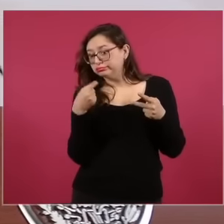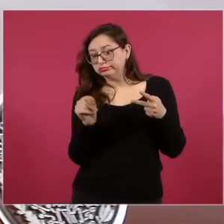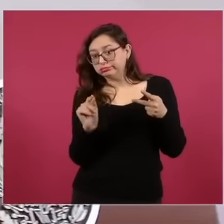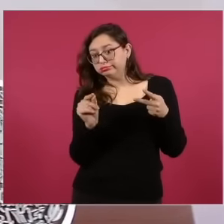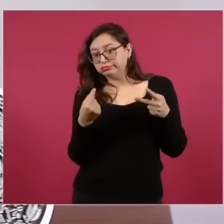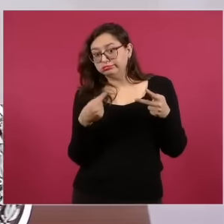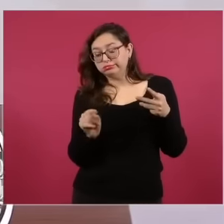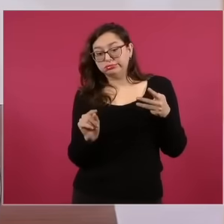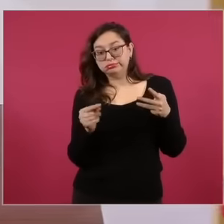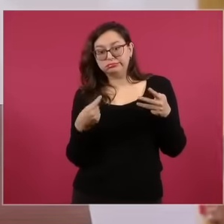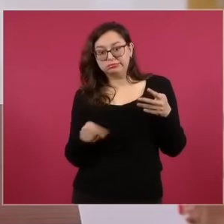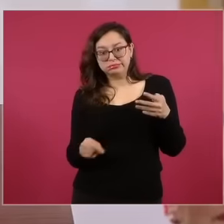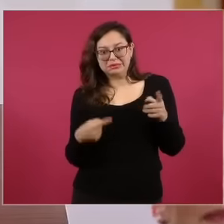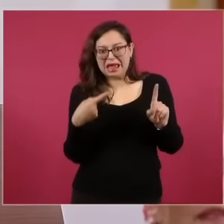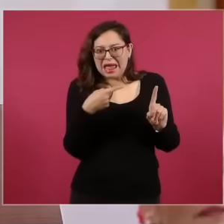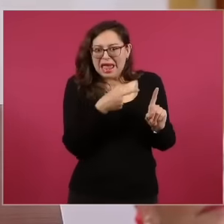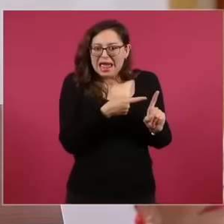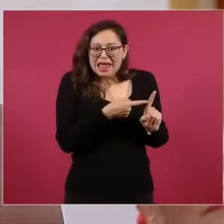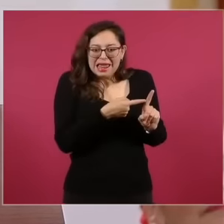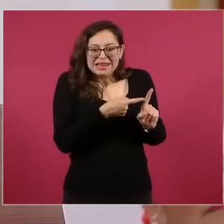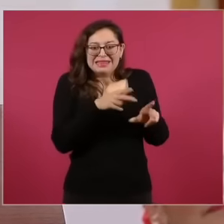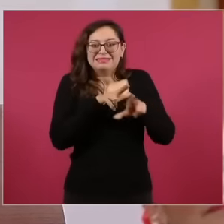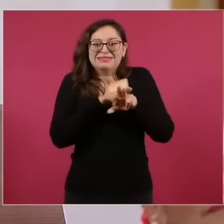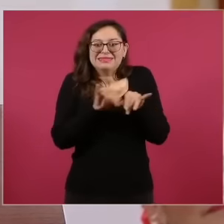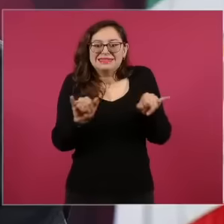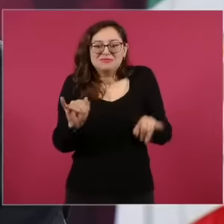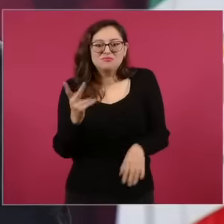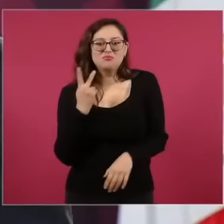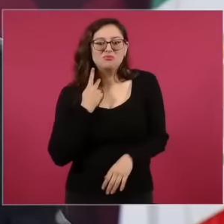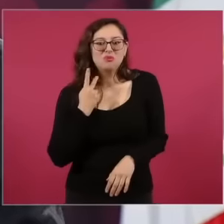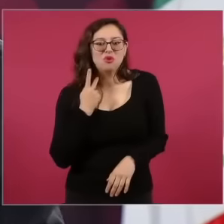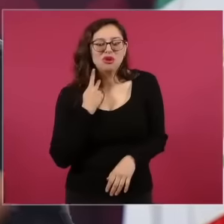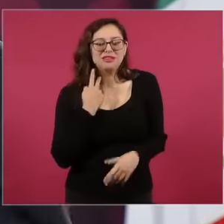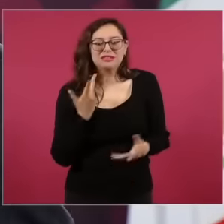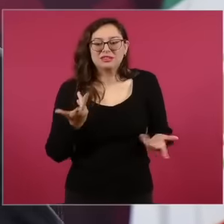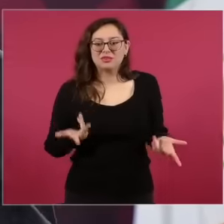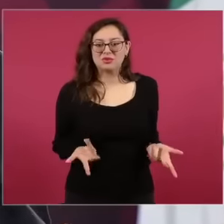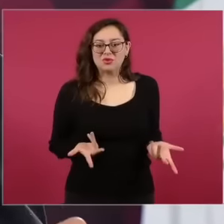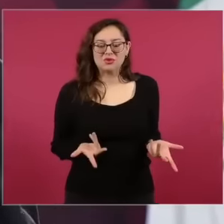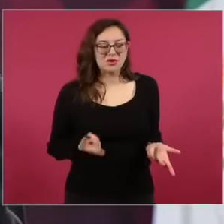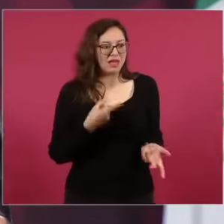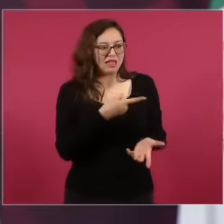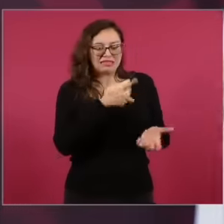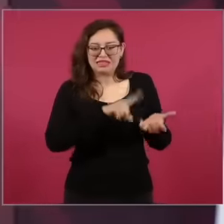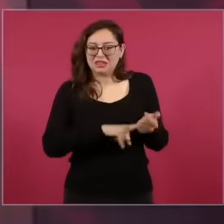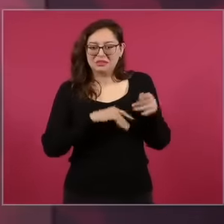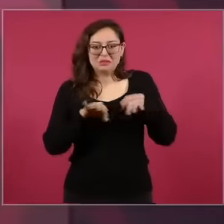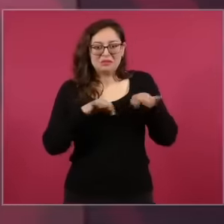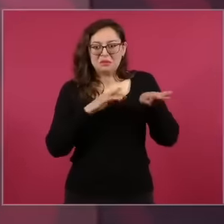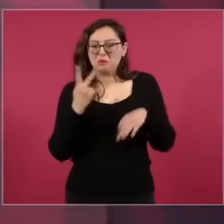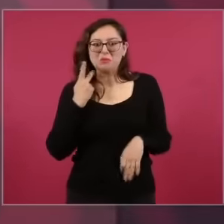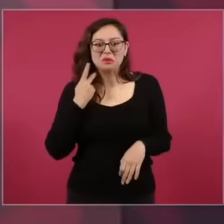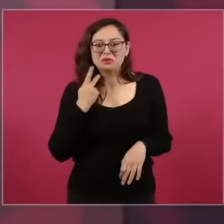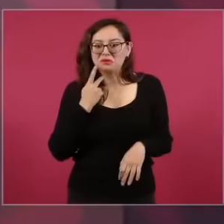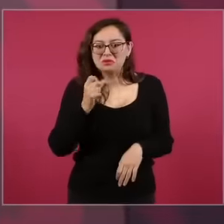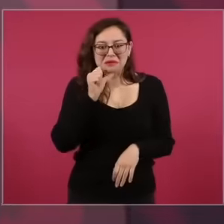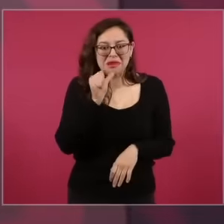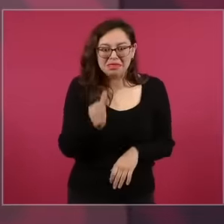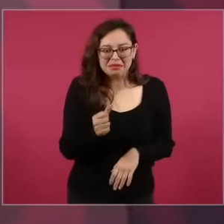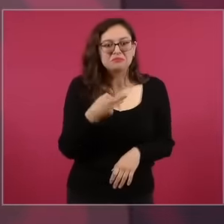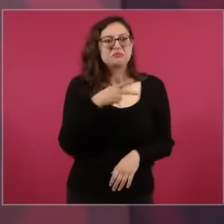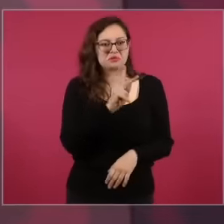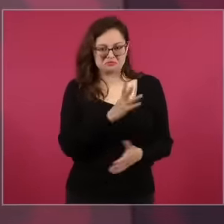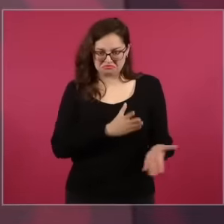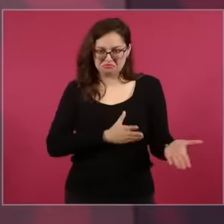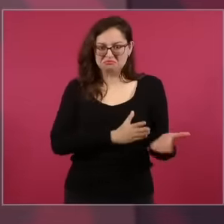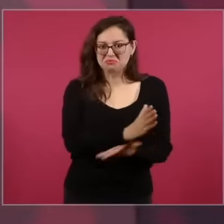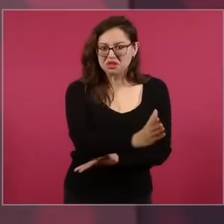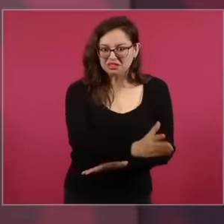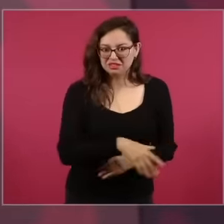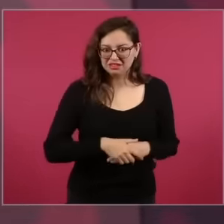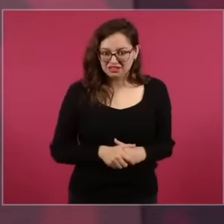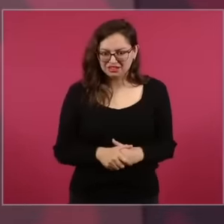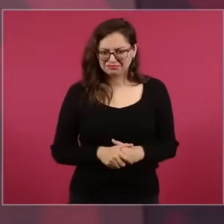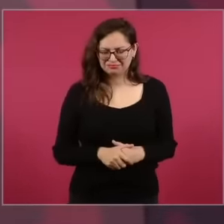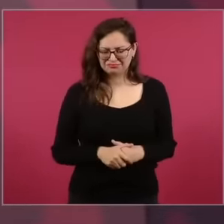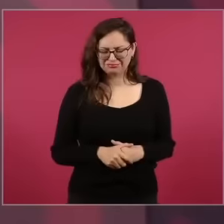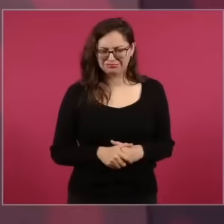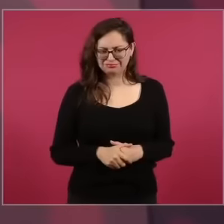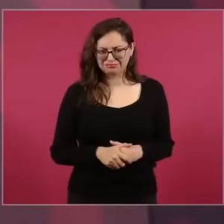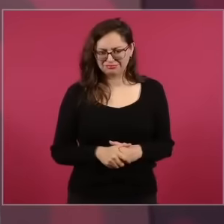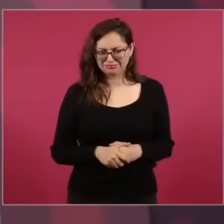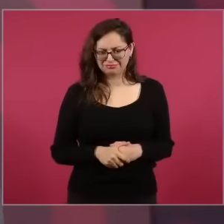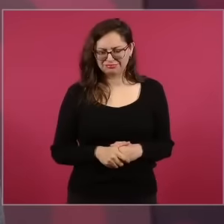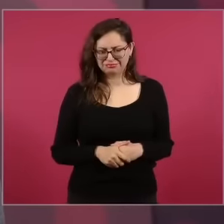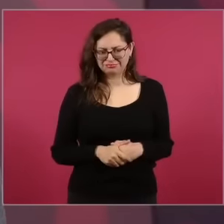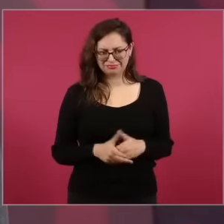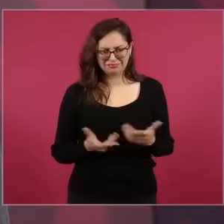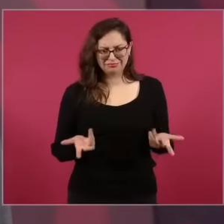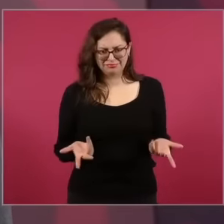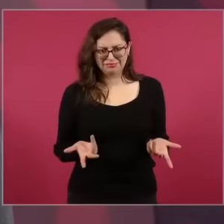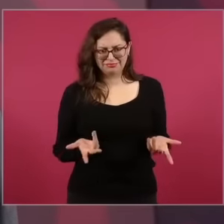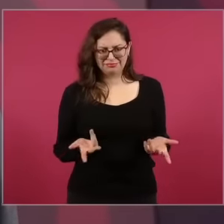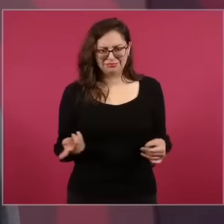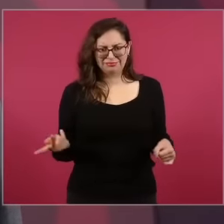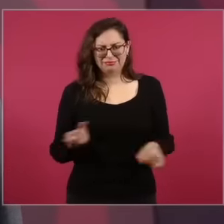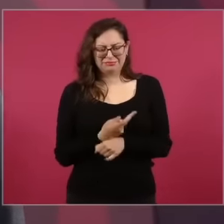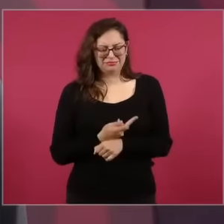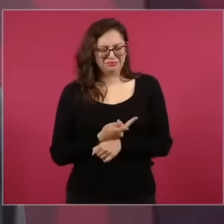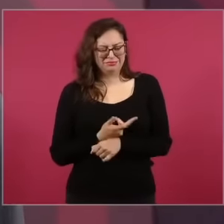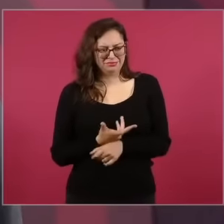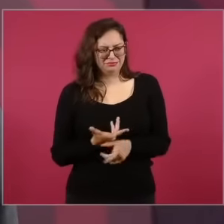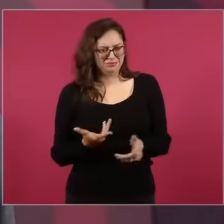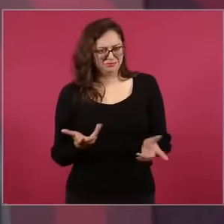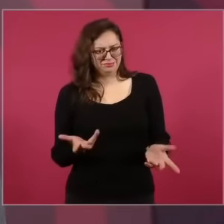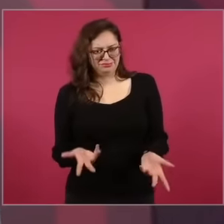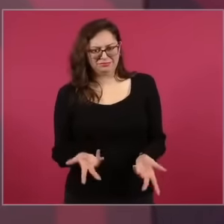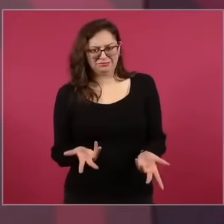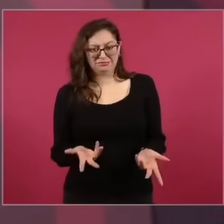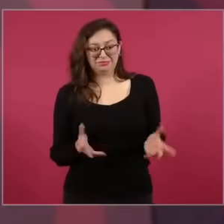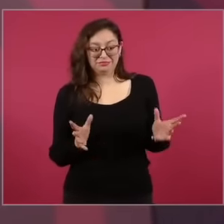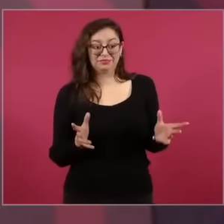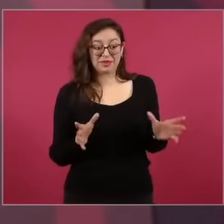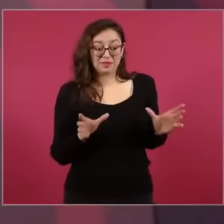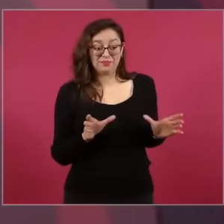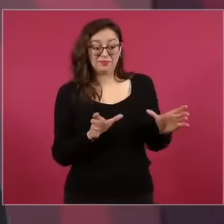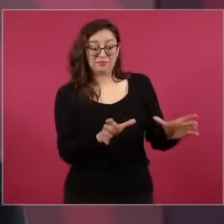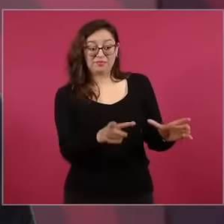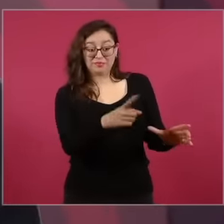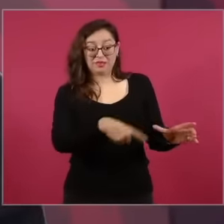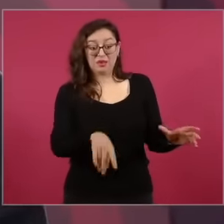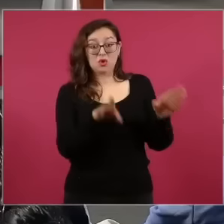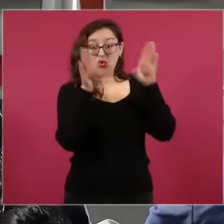profession so he is not a politician who has acted and is part of the error of the conservative bloc as